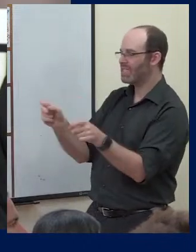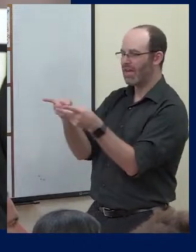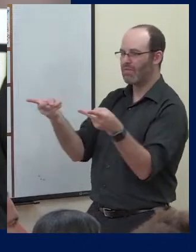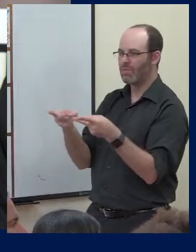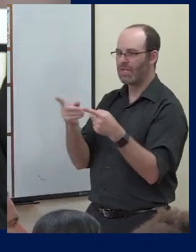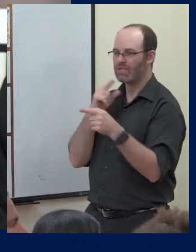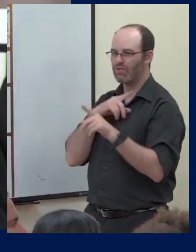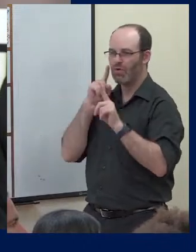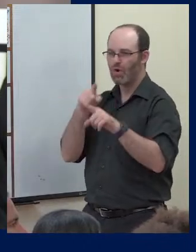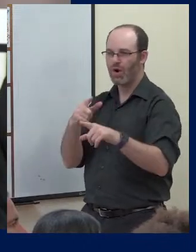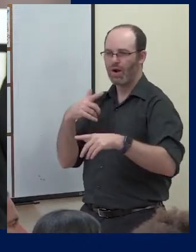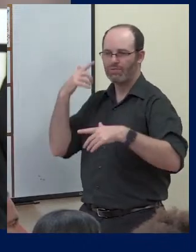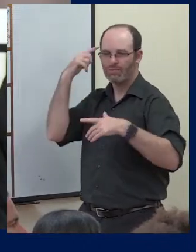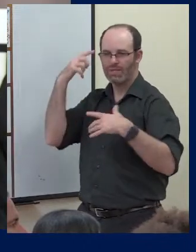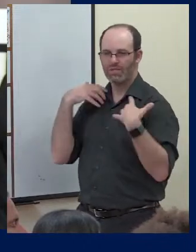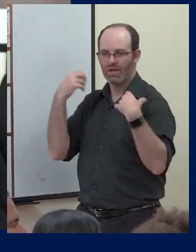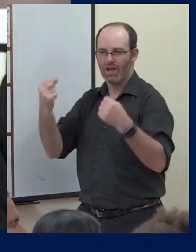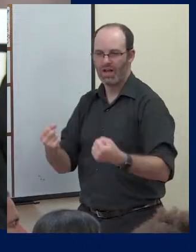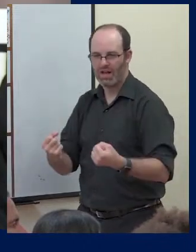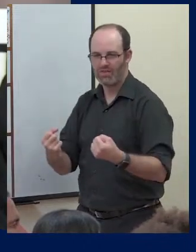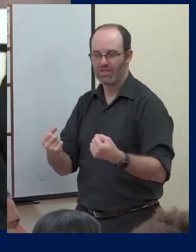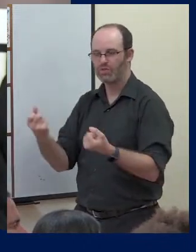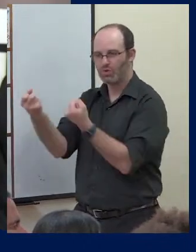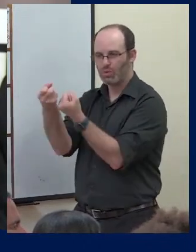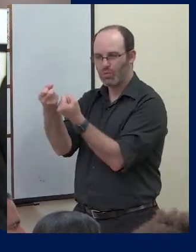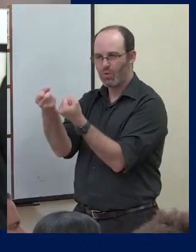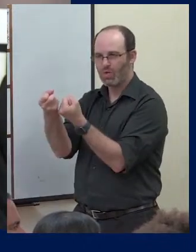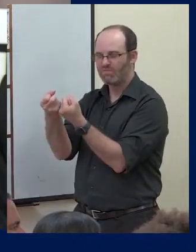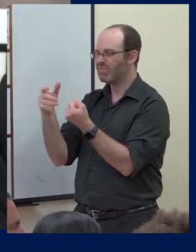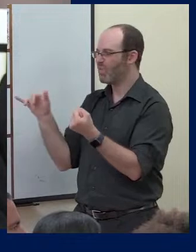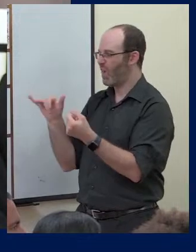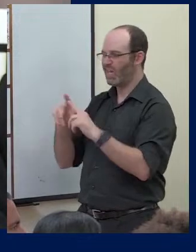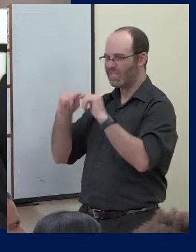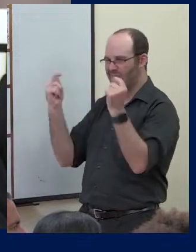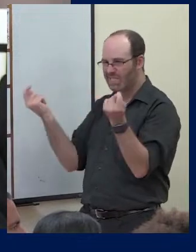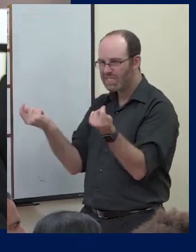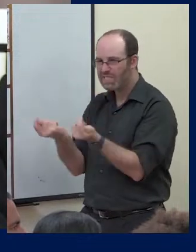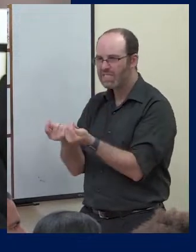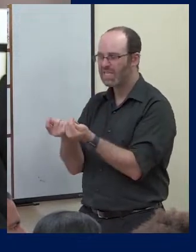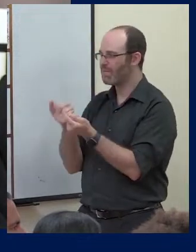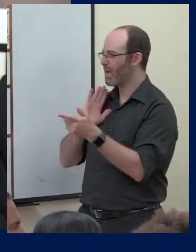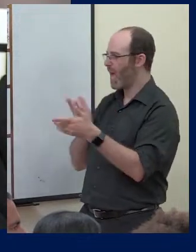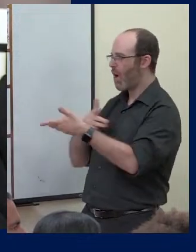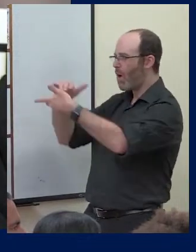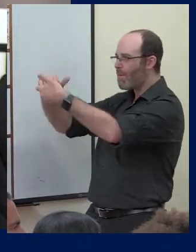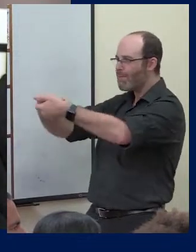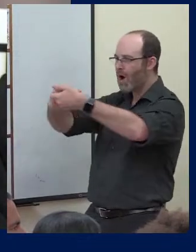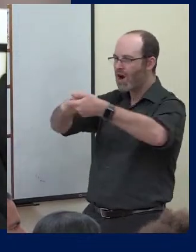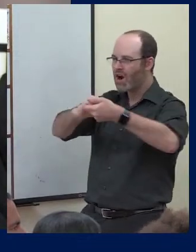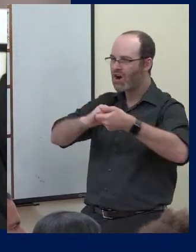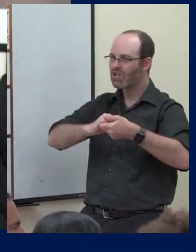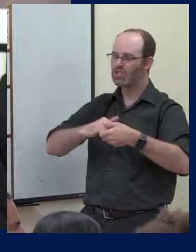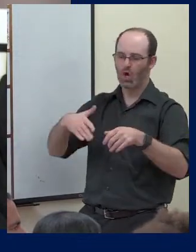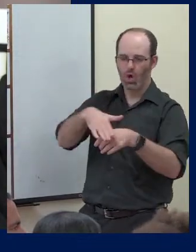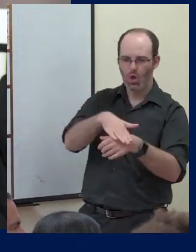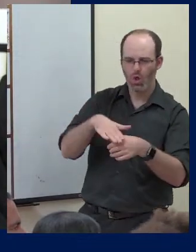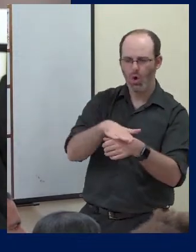As a team and working with our partners at the state, tribal communities come and given